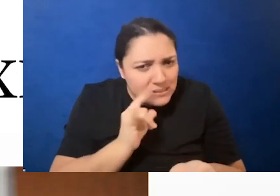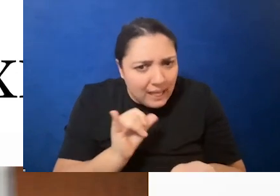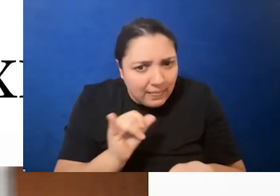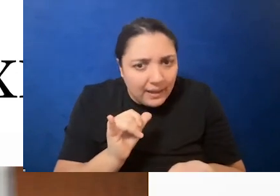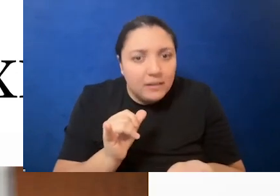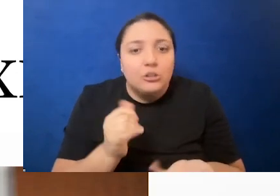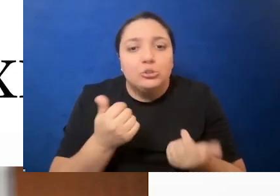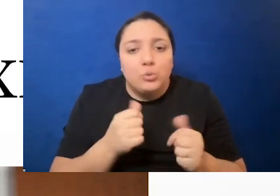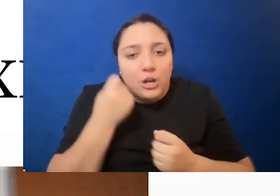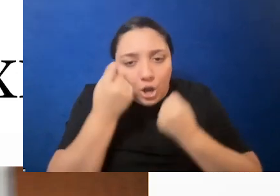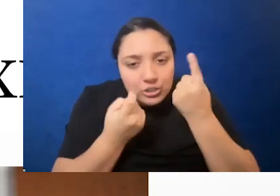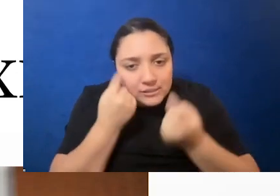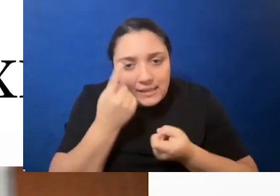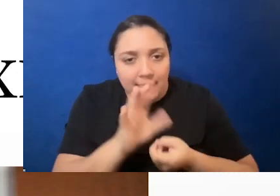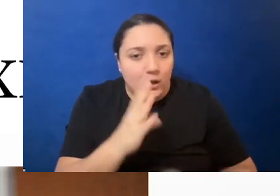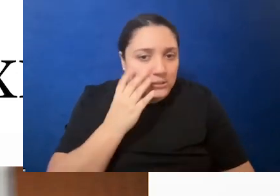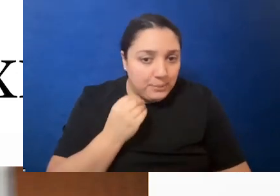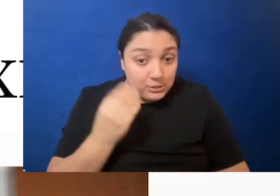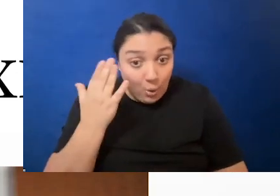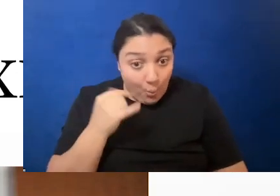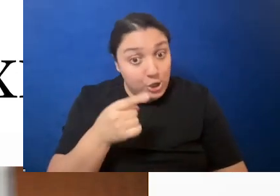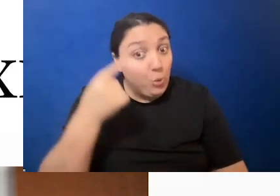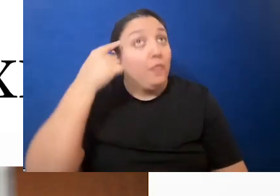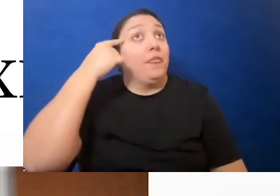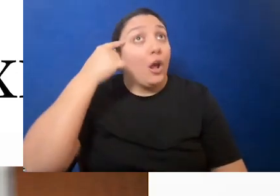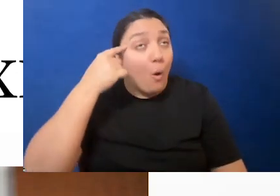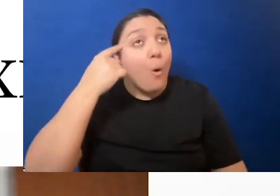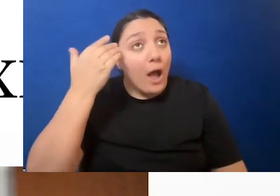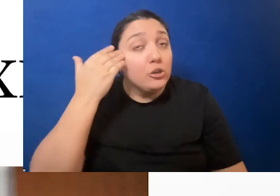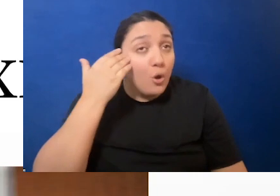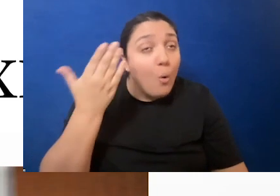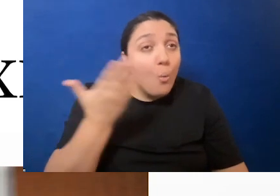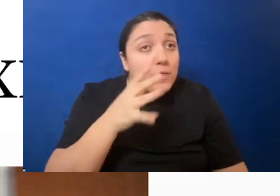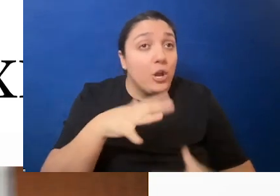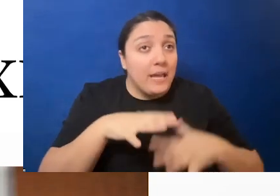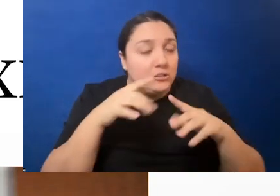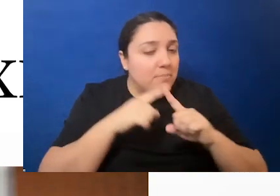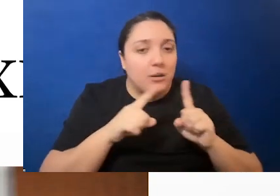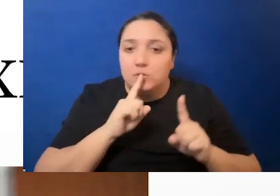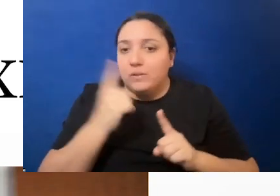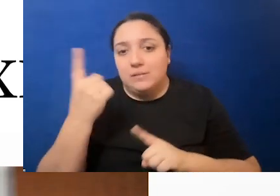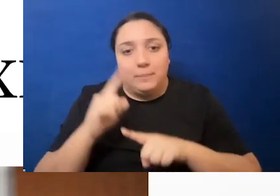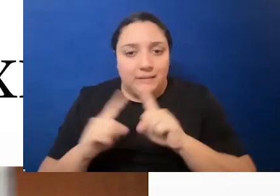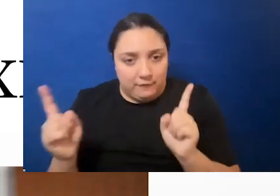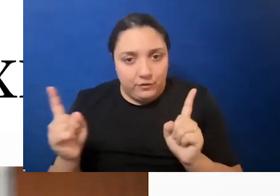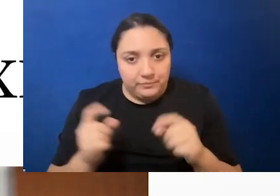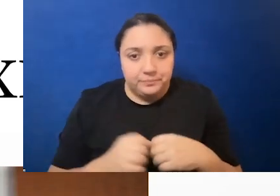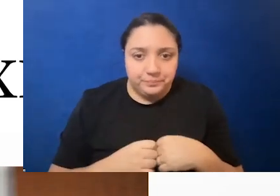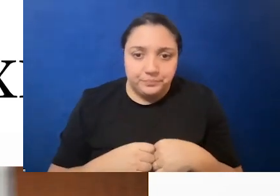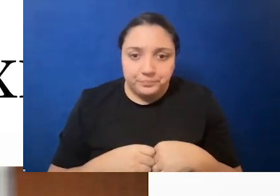EXPERIENCE IS. YOU MAY THINK YOU KNOW WHAT THEY ARE ANXIOUS ABOUT BUT IT COULD BE SOMETHING VERY DIFFERENT.